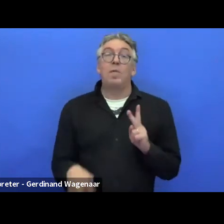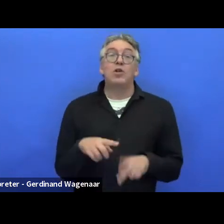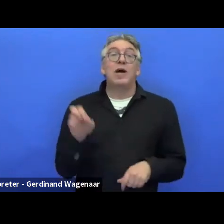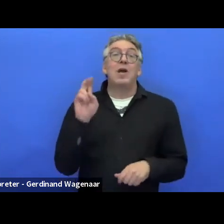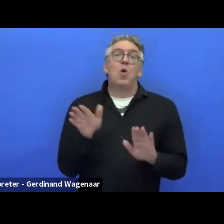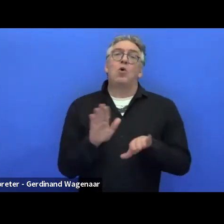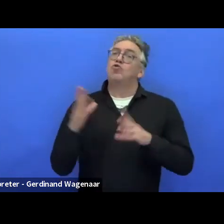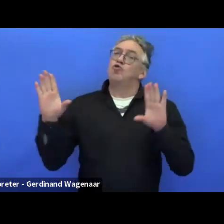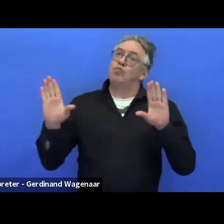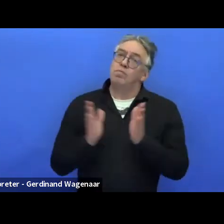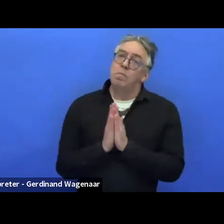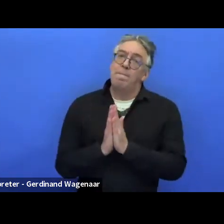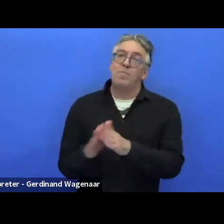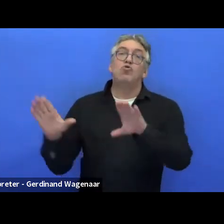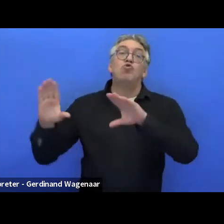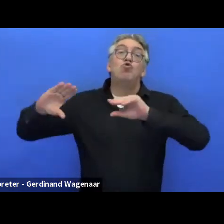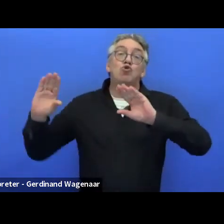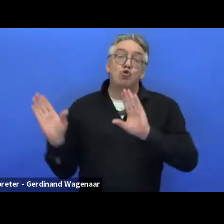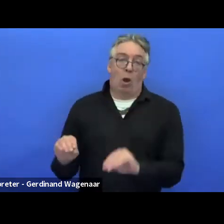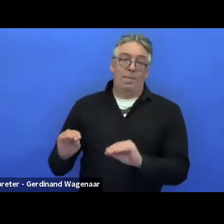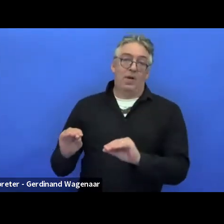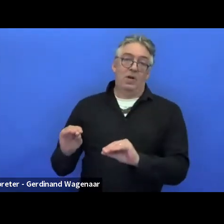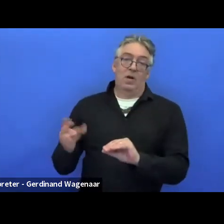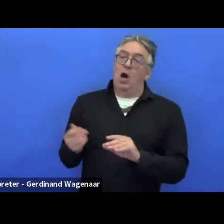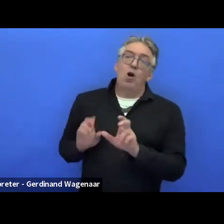but they should be used to foster deinstitutionalization.